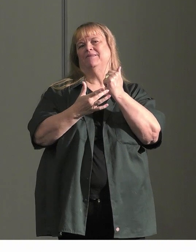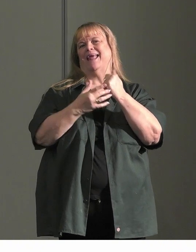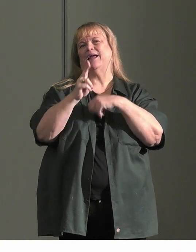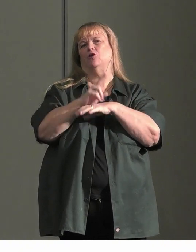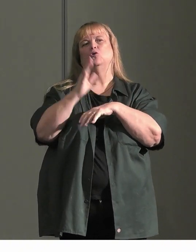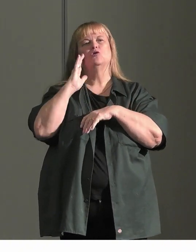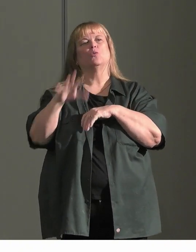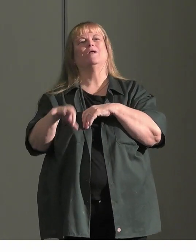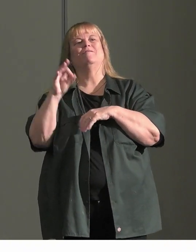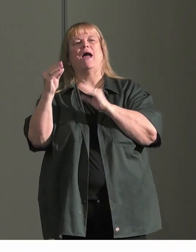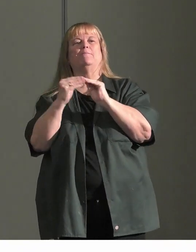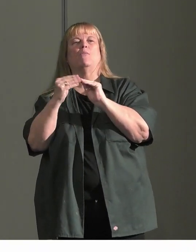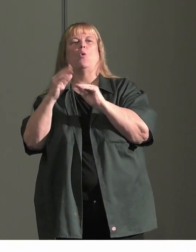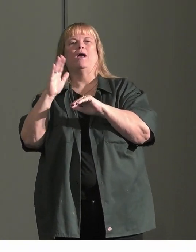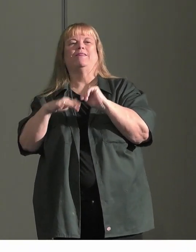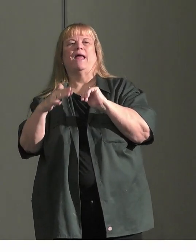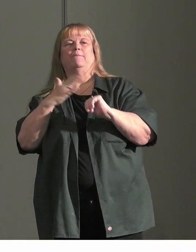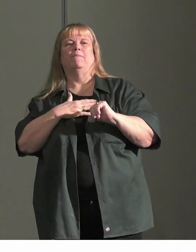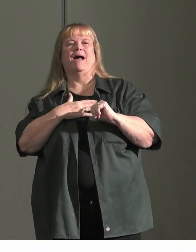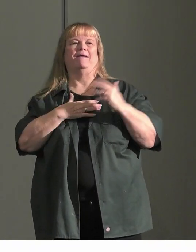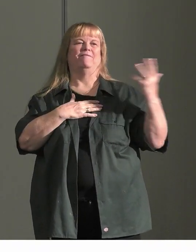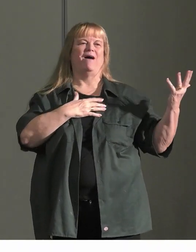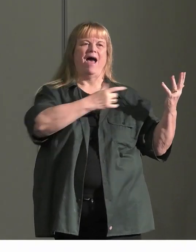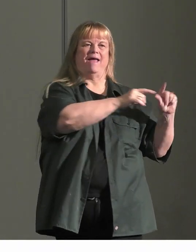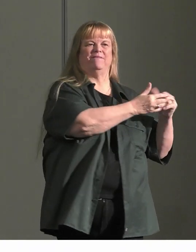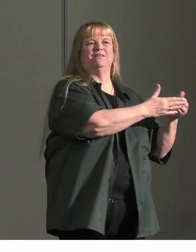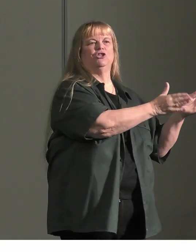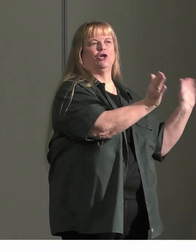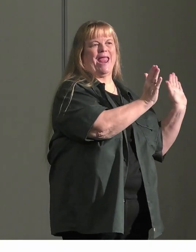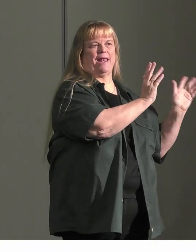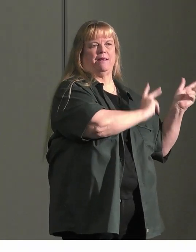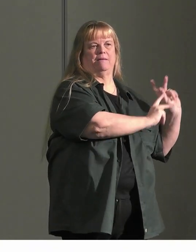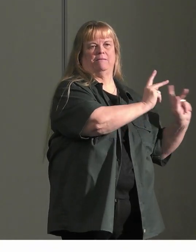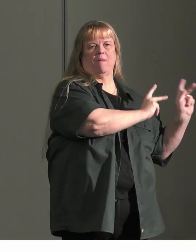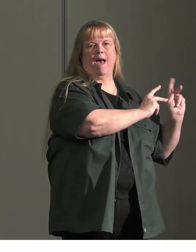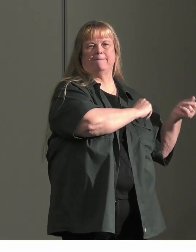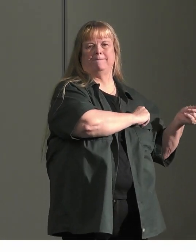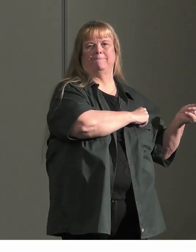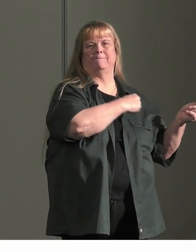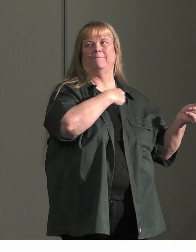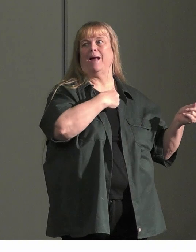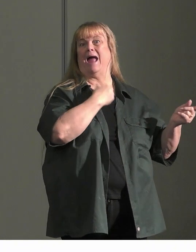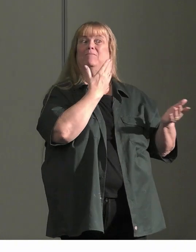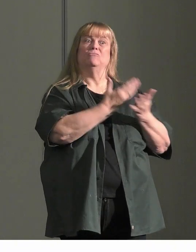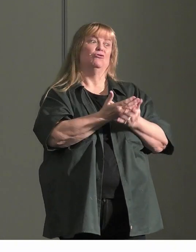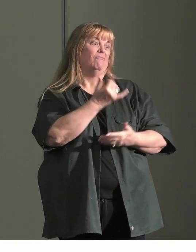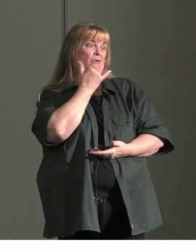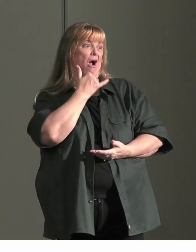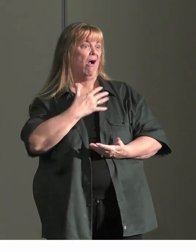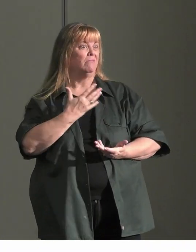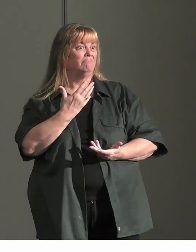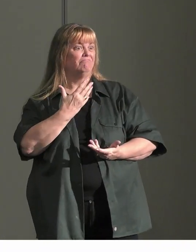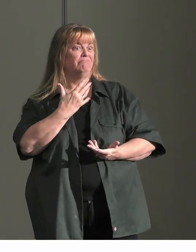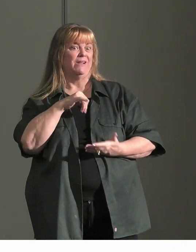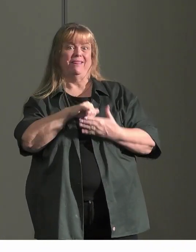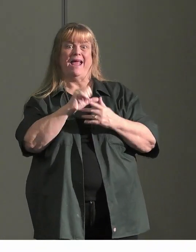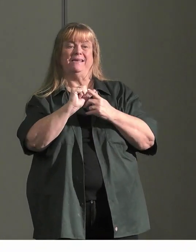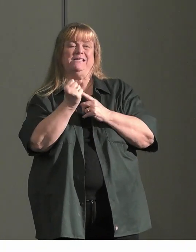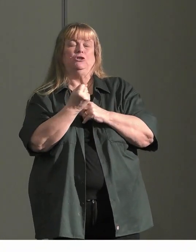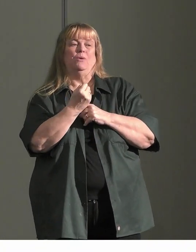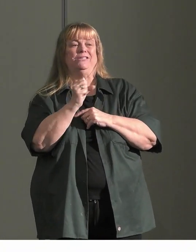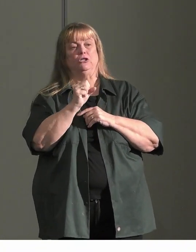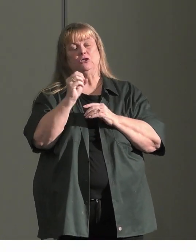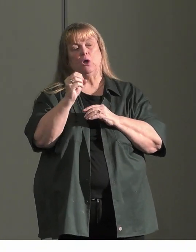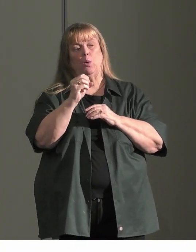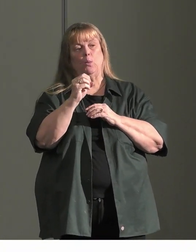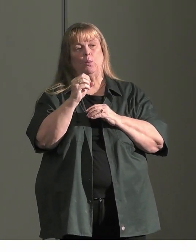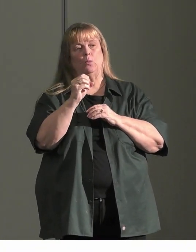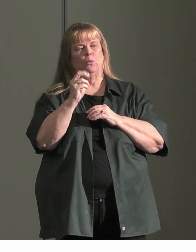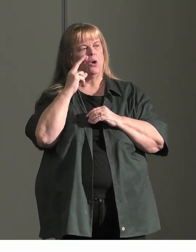find more than the Gen Pop users I was proven wrong in this case. So we looked at the data.